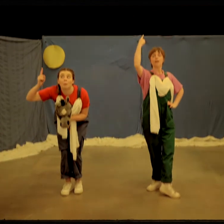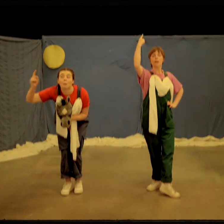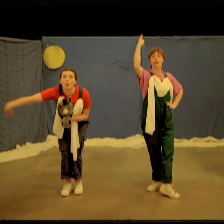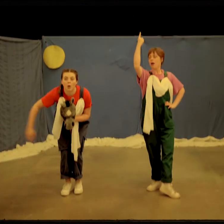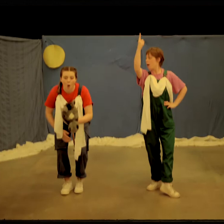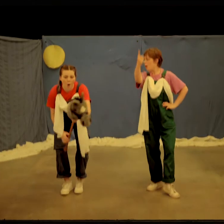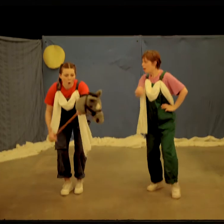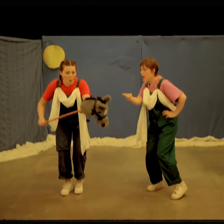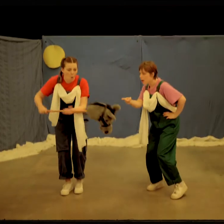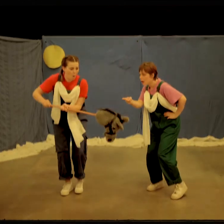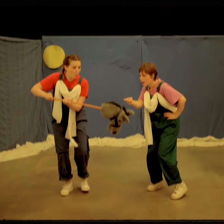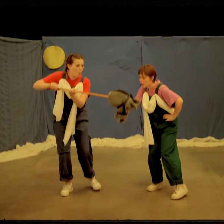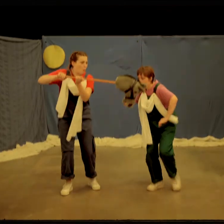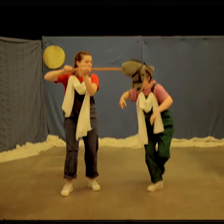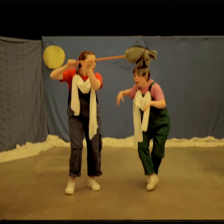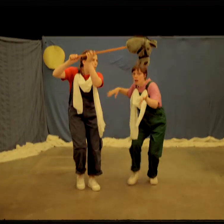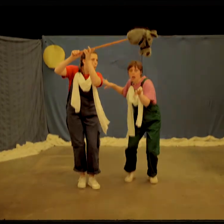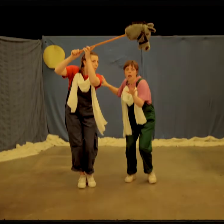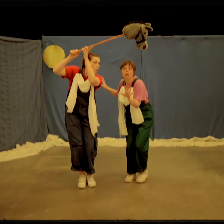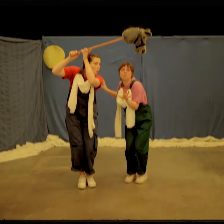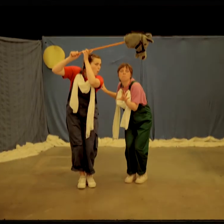A hollow horse to hide every Achaean man.